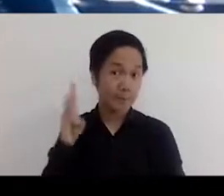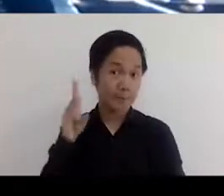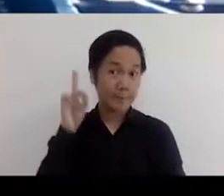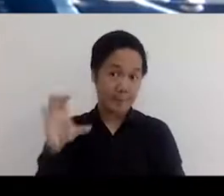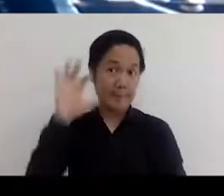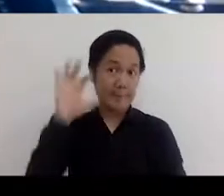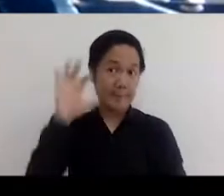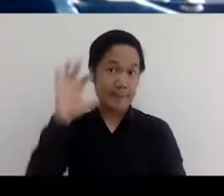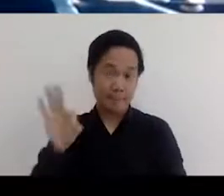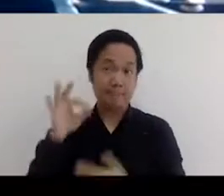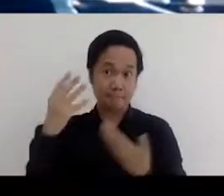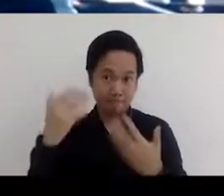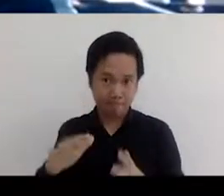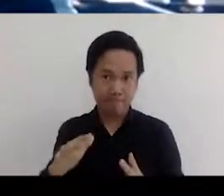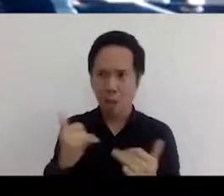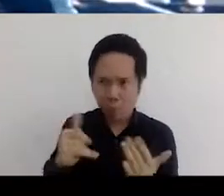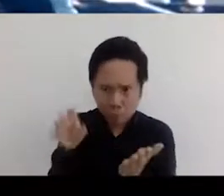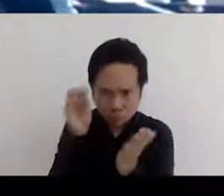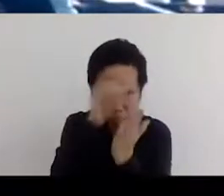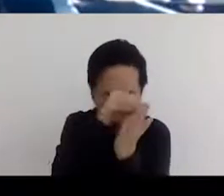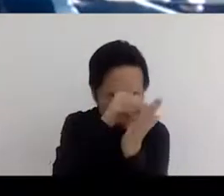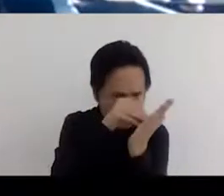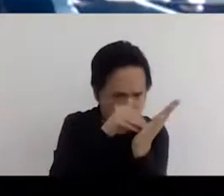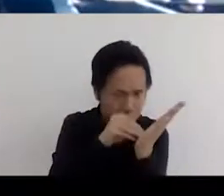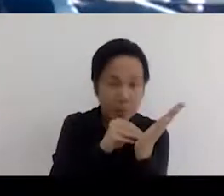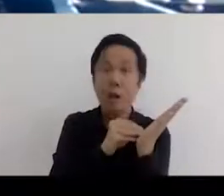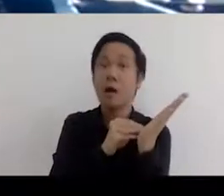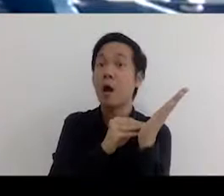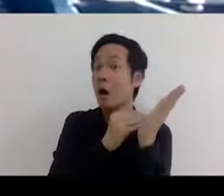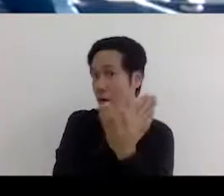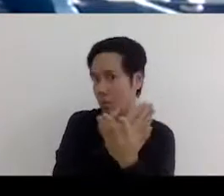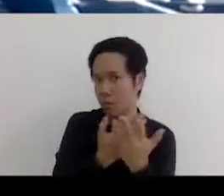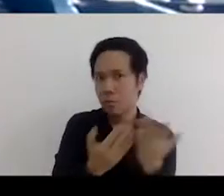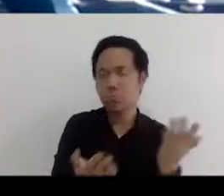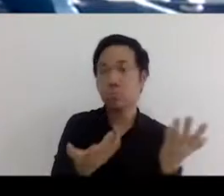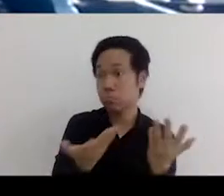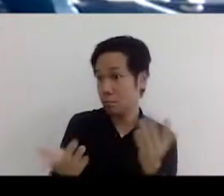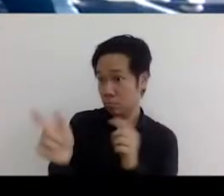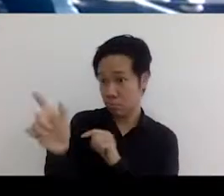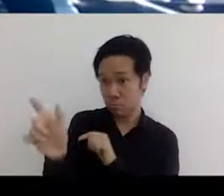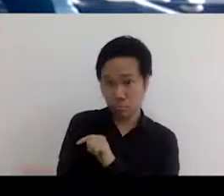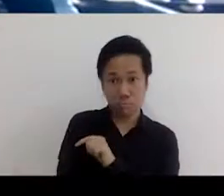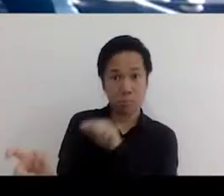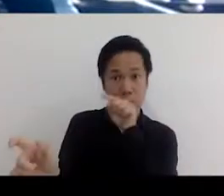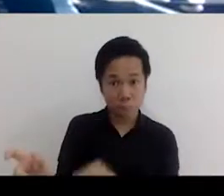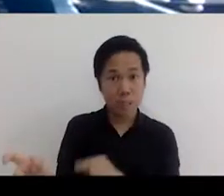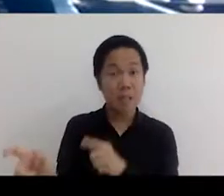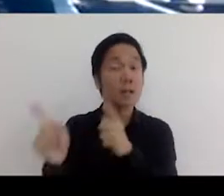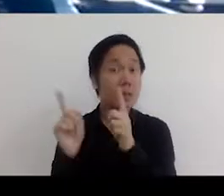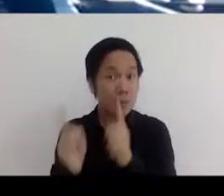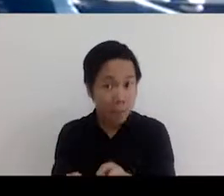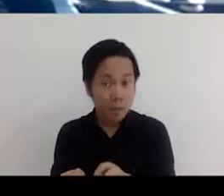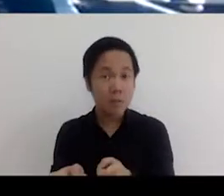we have their responses. And of course they are included in the social economic impact assessment that we are going to do for COVID.